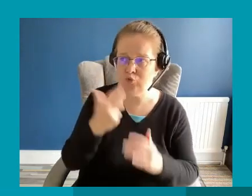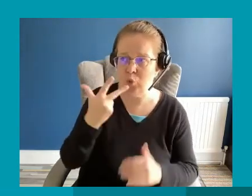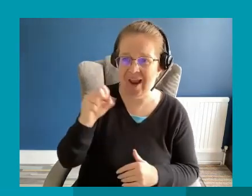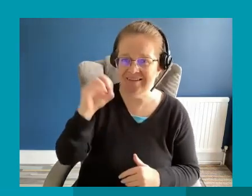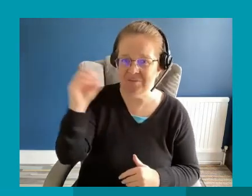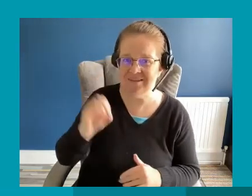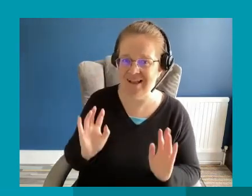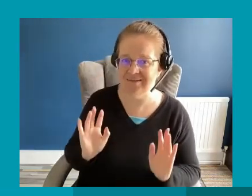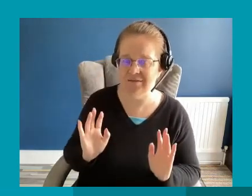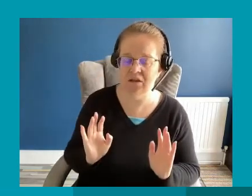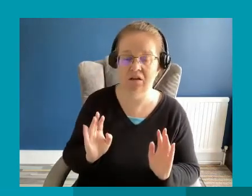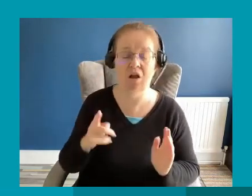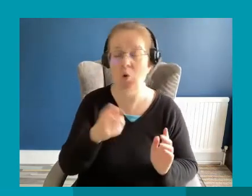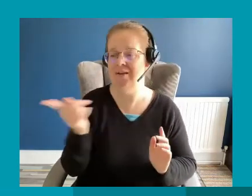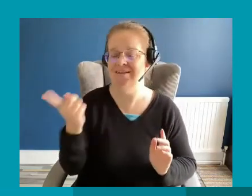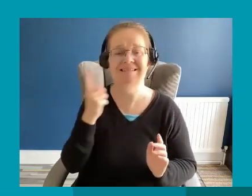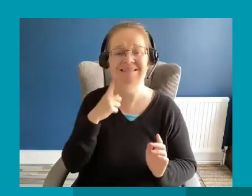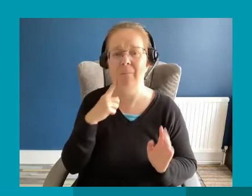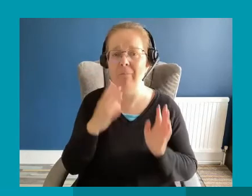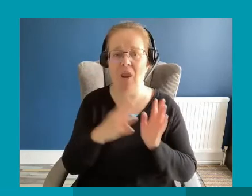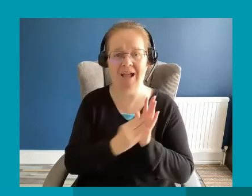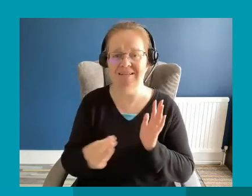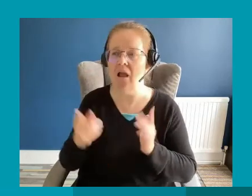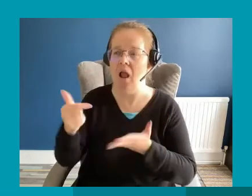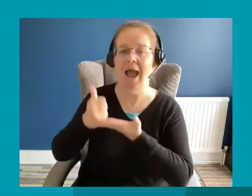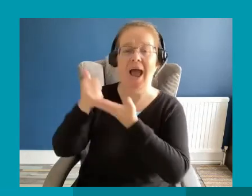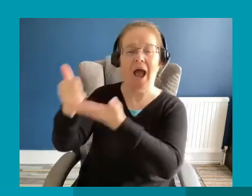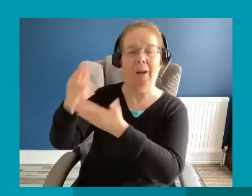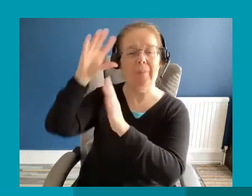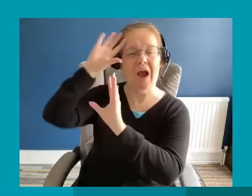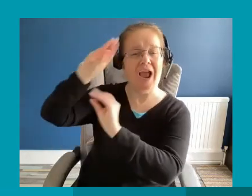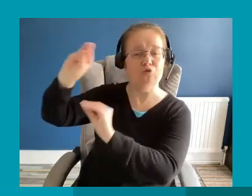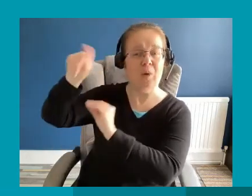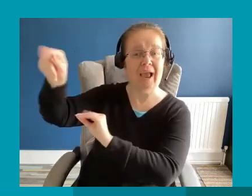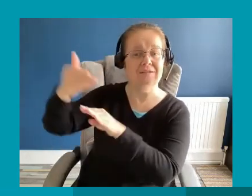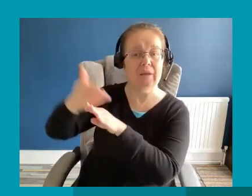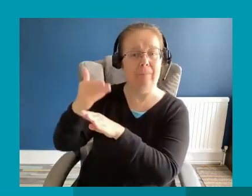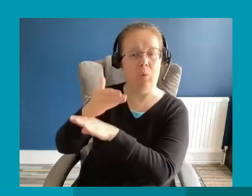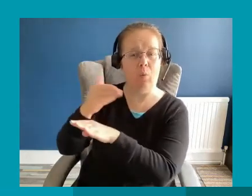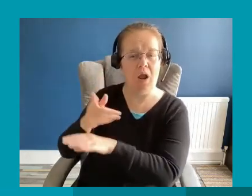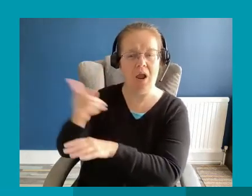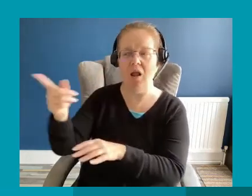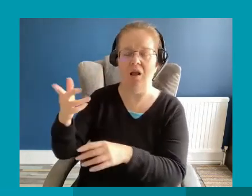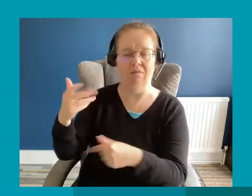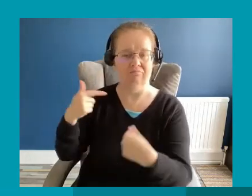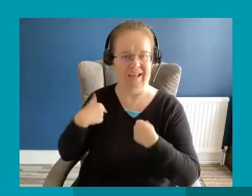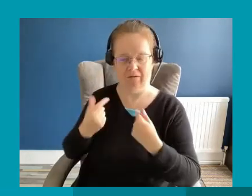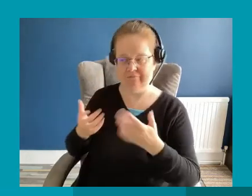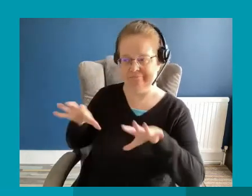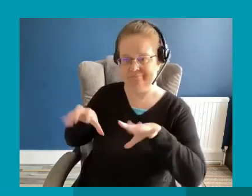you're actually helping to educate the employer you're taking control of the situation, and you're explaining to them what